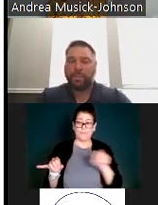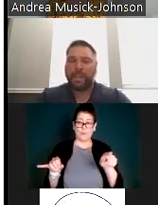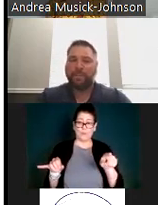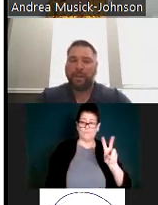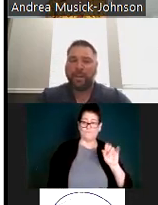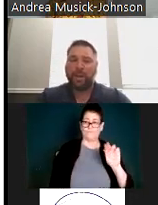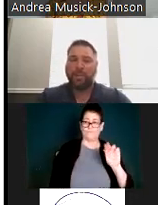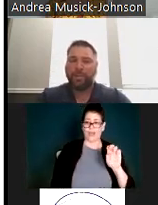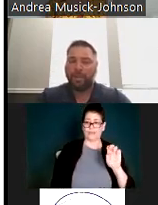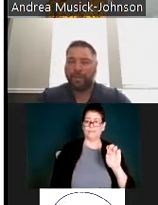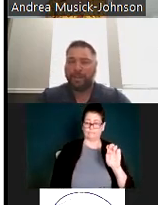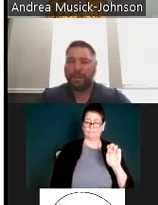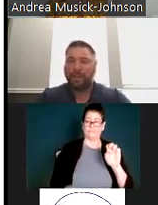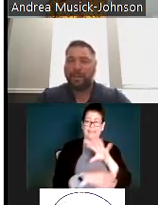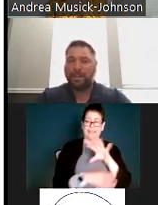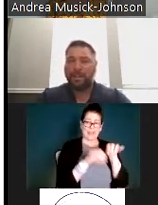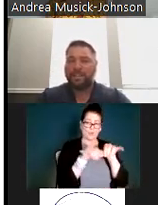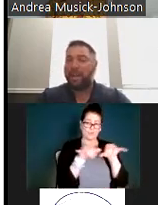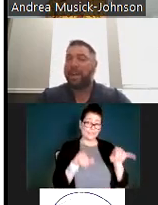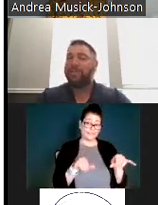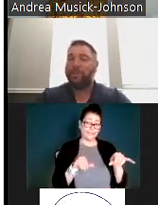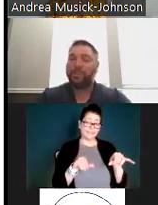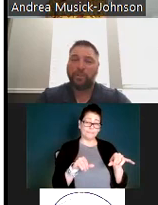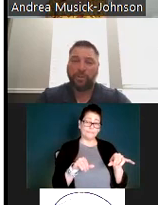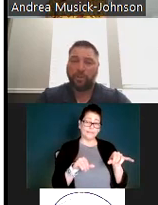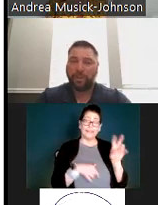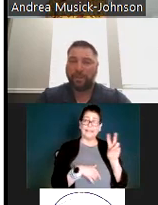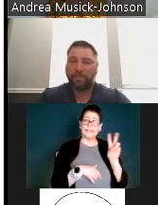pushes that information out with the information that the system has for the registrant or victim.